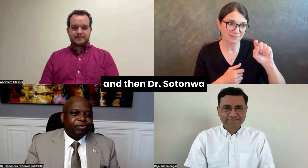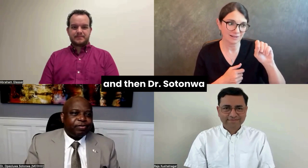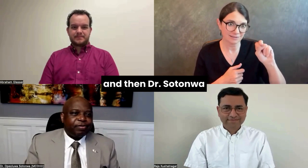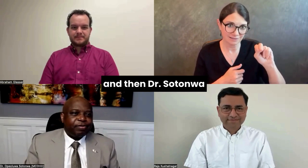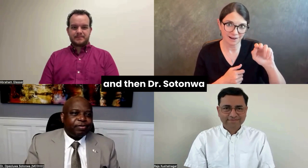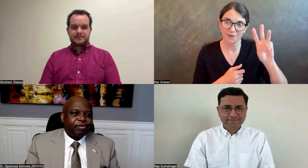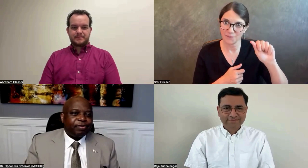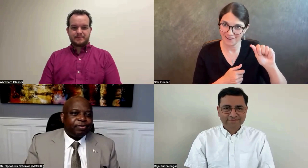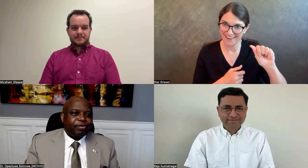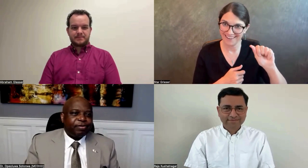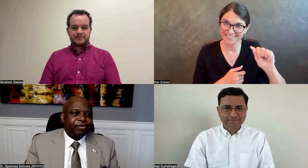or (Dr. Sotonwa).